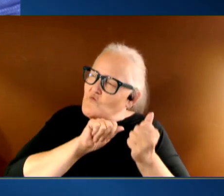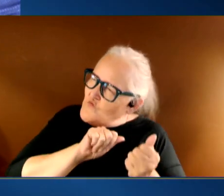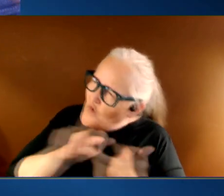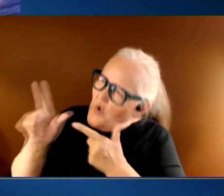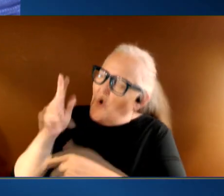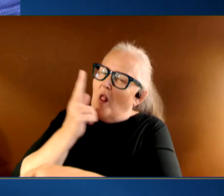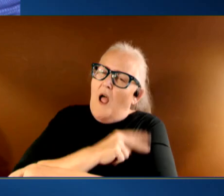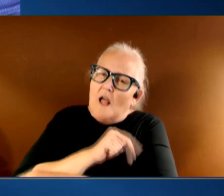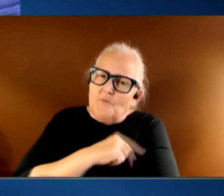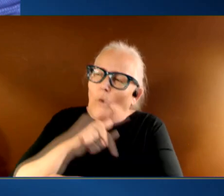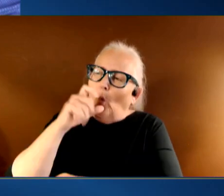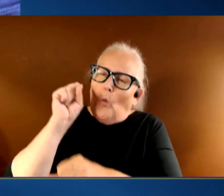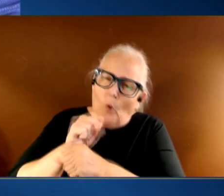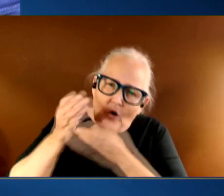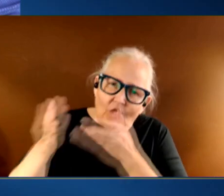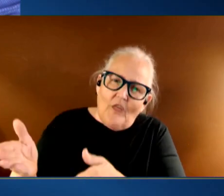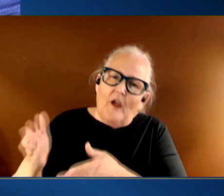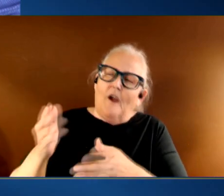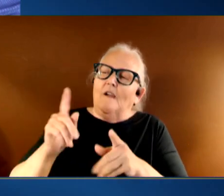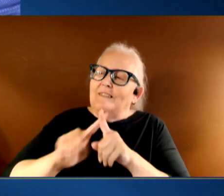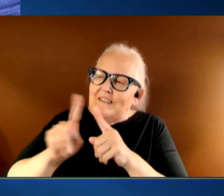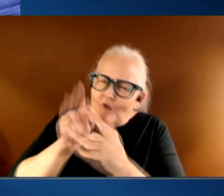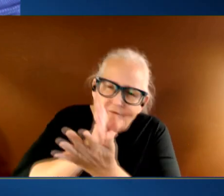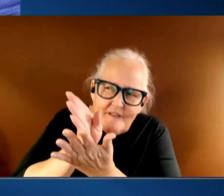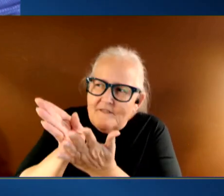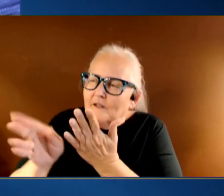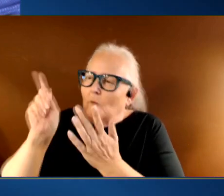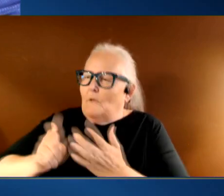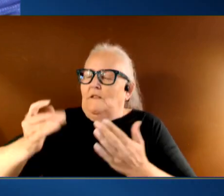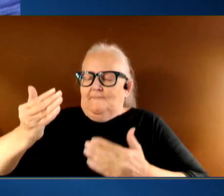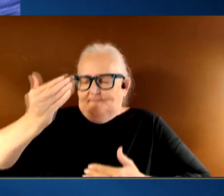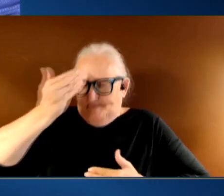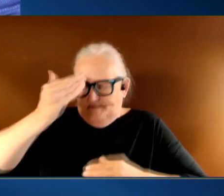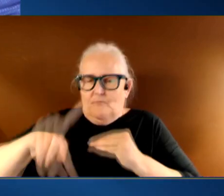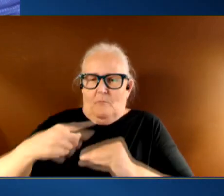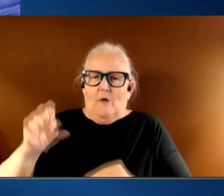clinic staff, are educated on sickle cell disease, and I think we do a great job.